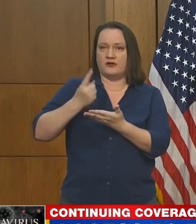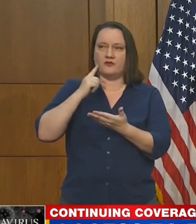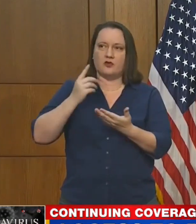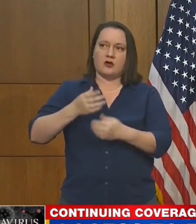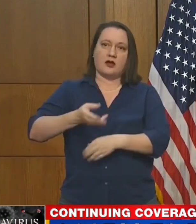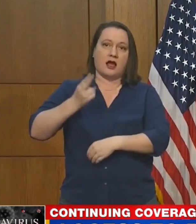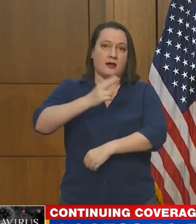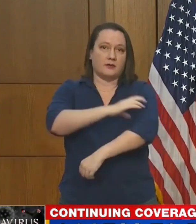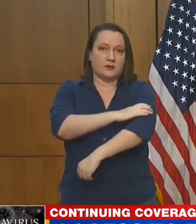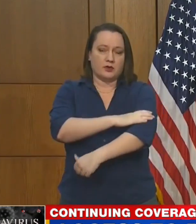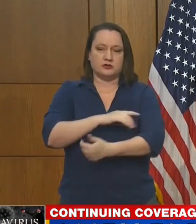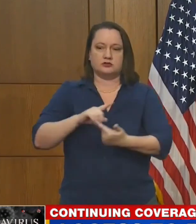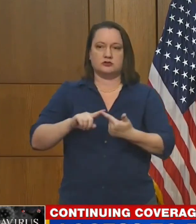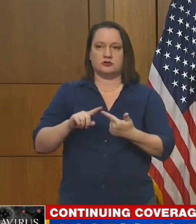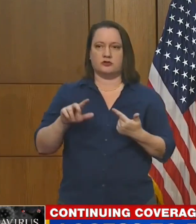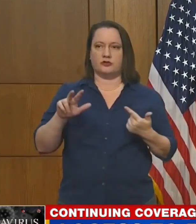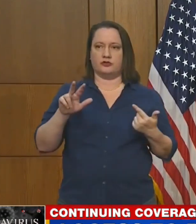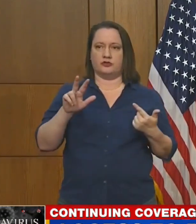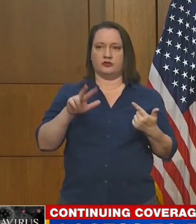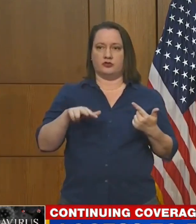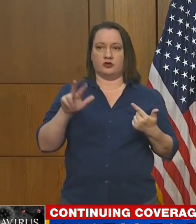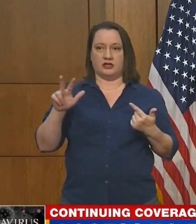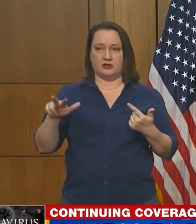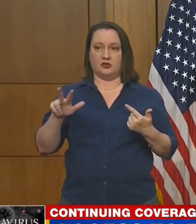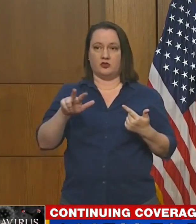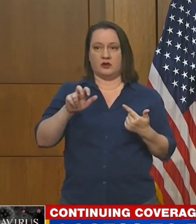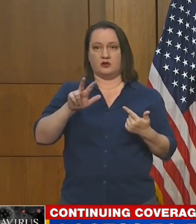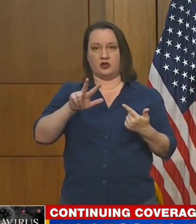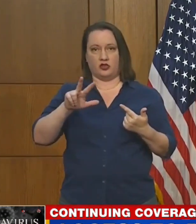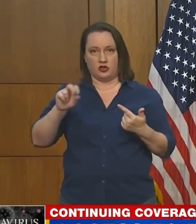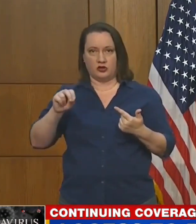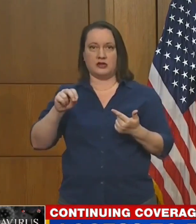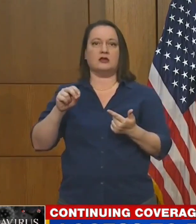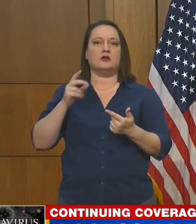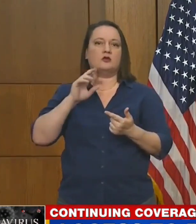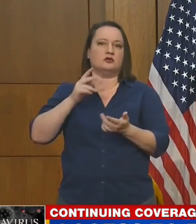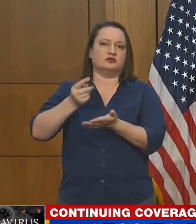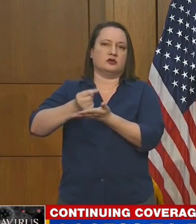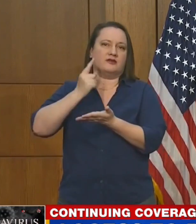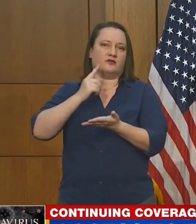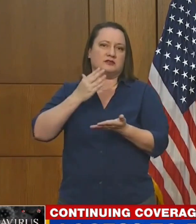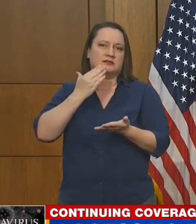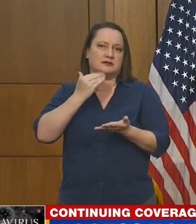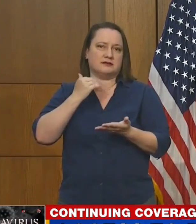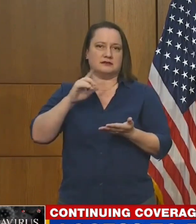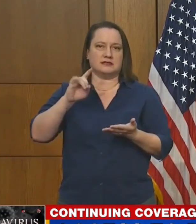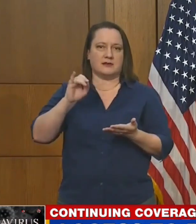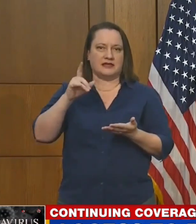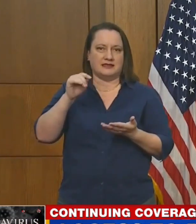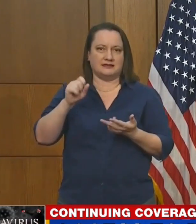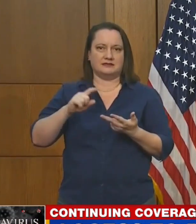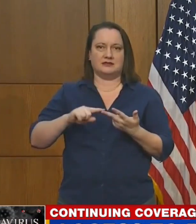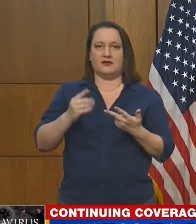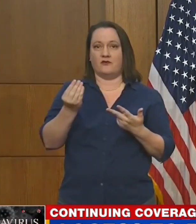TREATMENT FOR HIGH BLOOD PRESSURE. MORE THAN THIRTY THREE THOUSAND WERE TREATED FOR